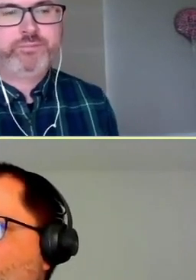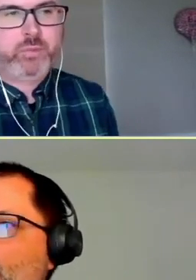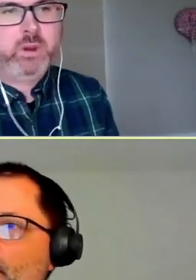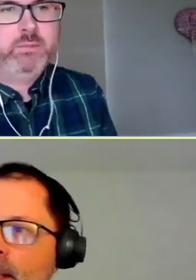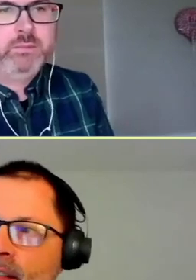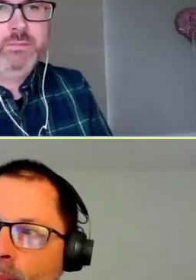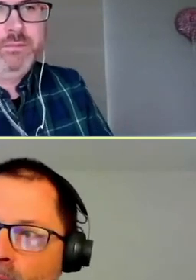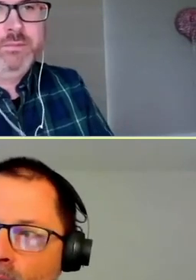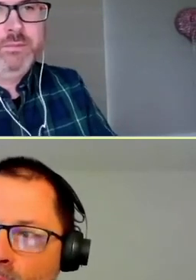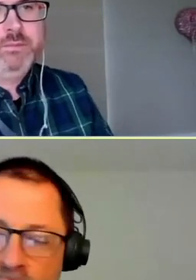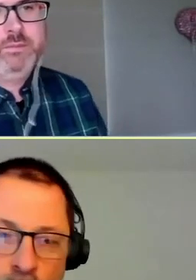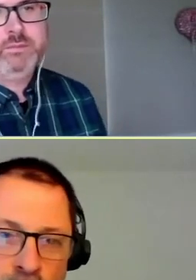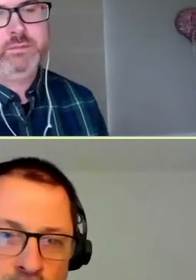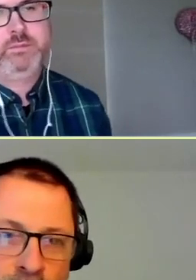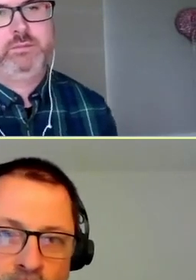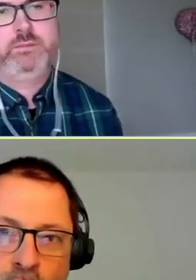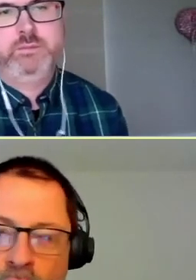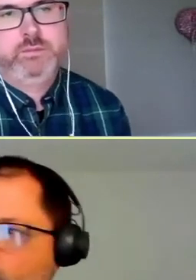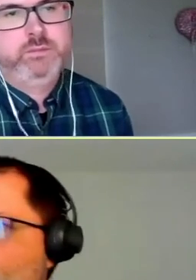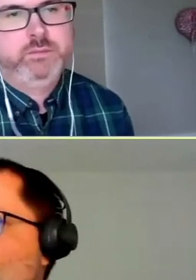would dash which works different for voice overs.